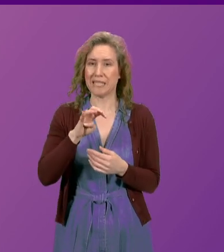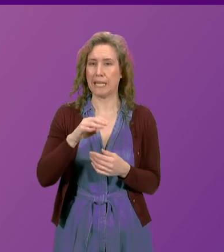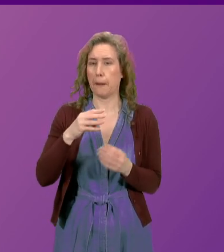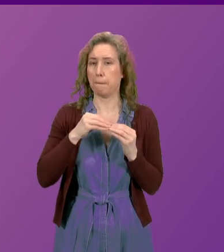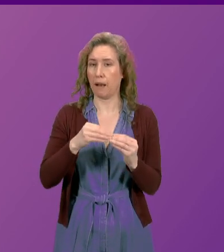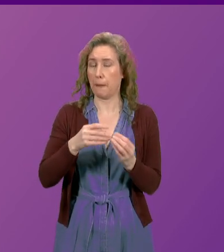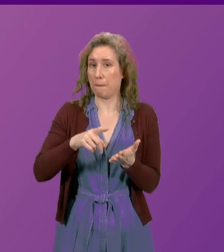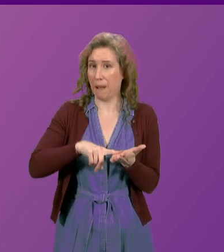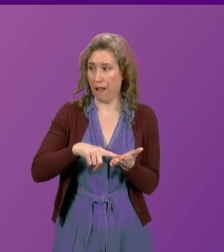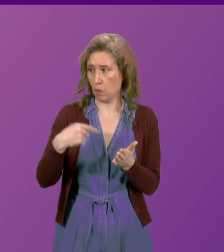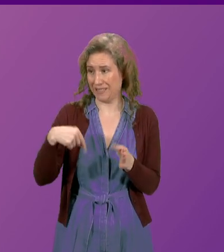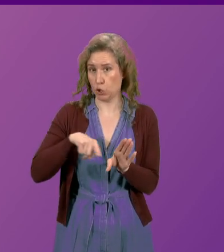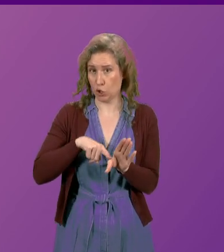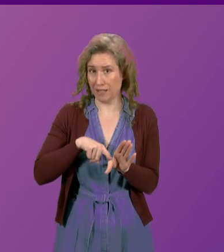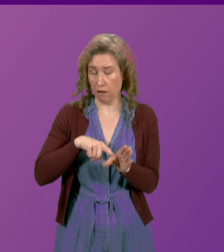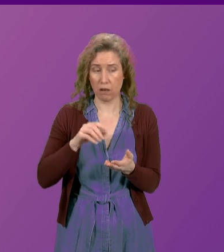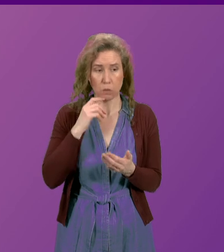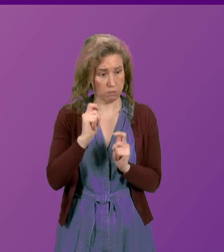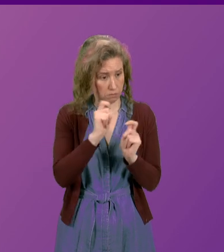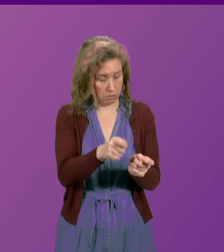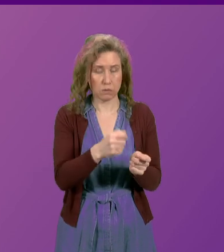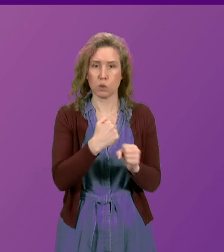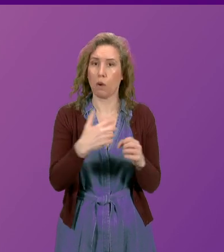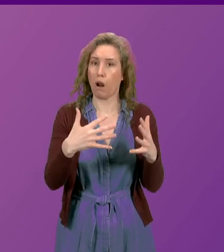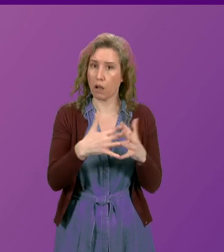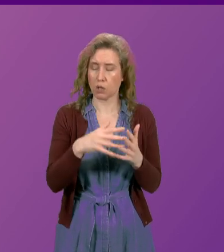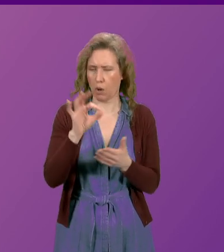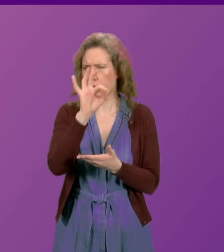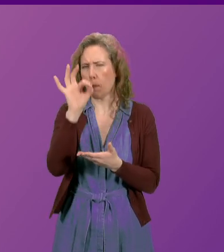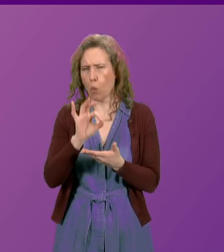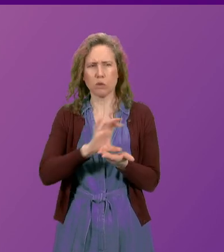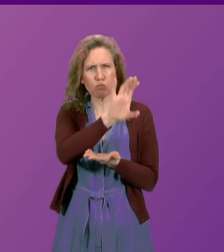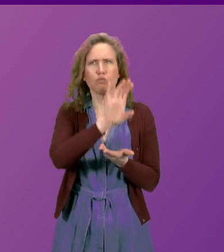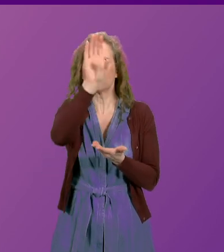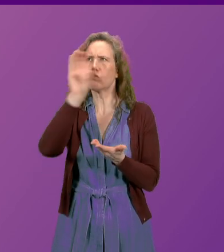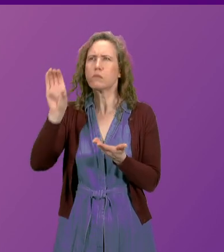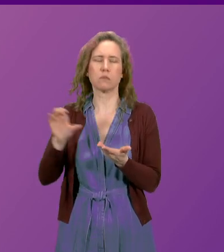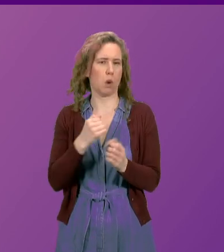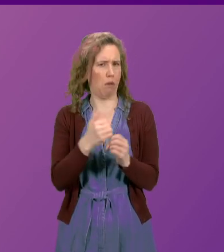for this financial year, which will have been allocated proportionately to Glasgow City Council.